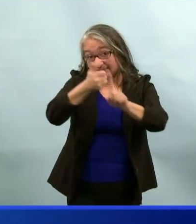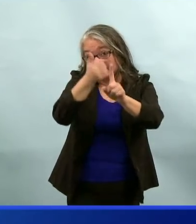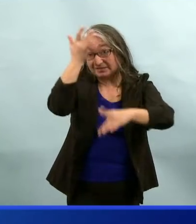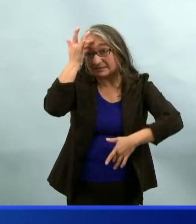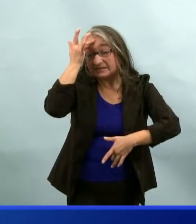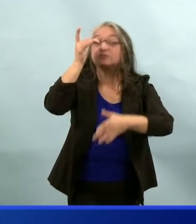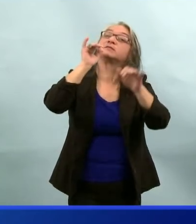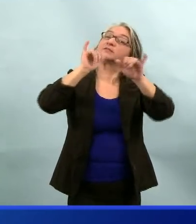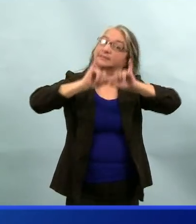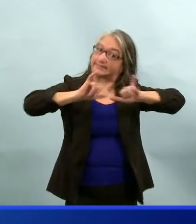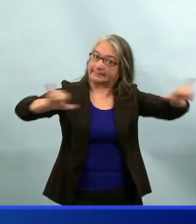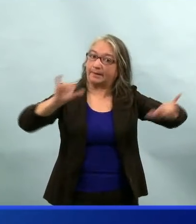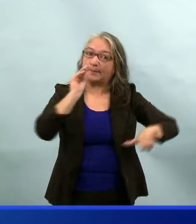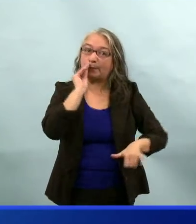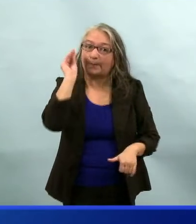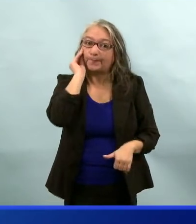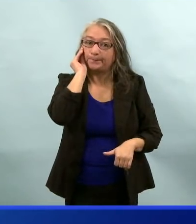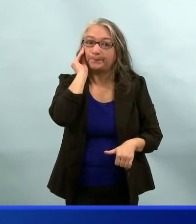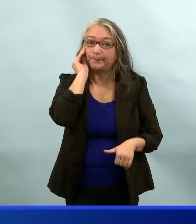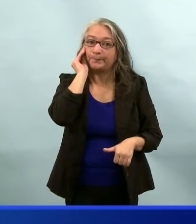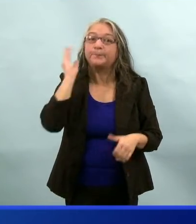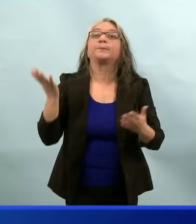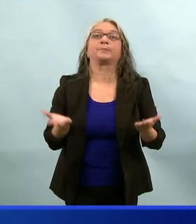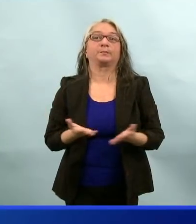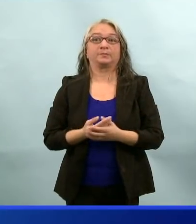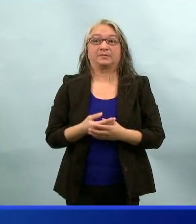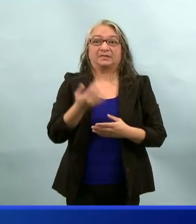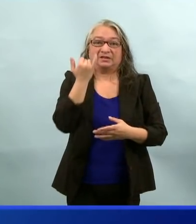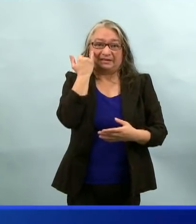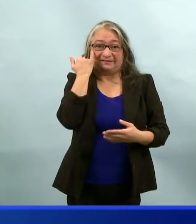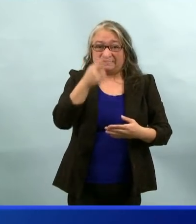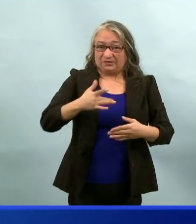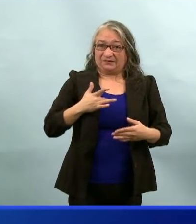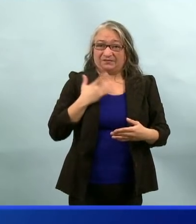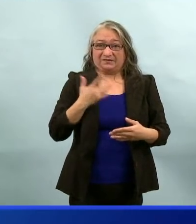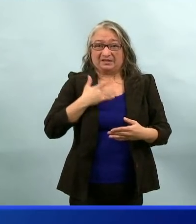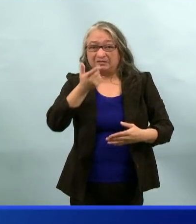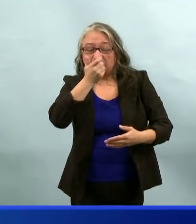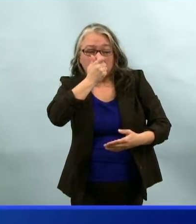get tested if you have symptoms of cova-19 and self-isolate until you have the results